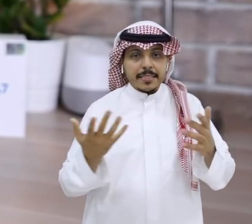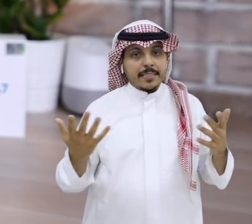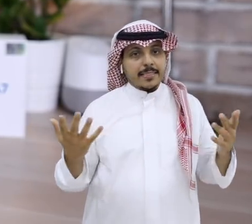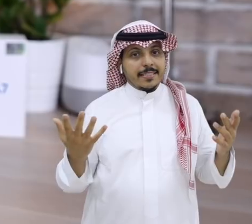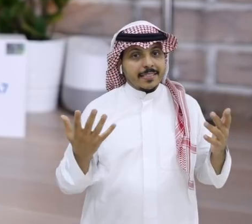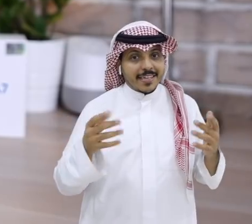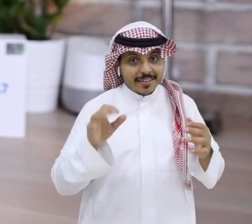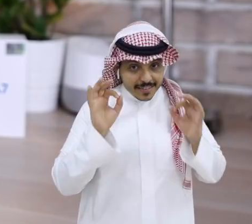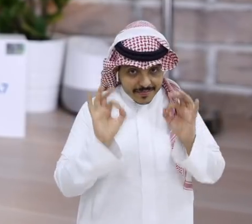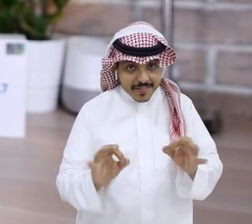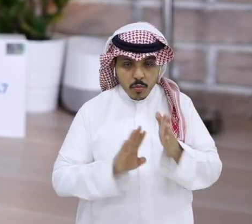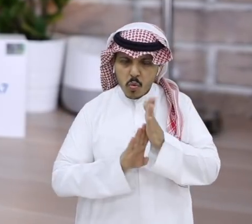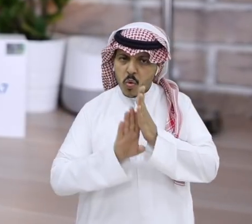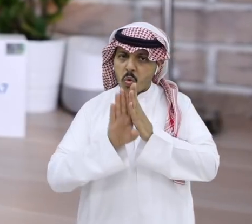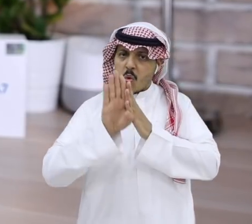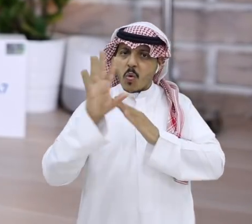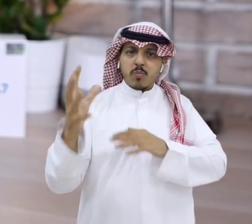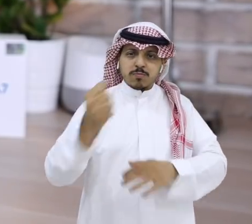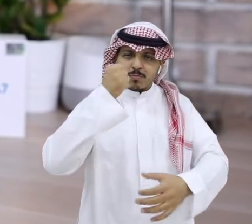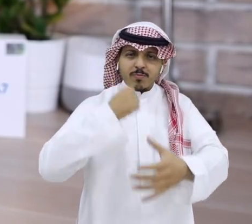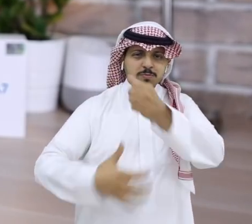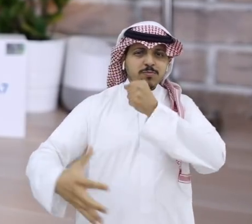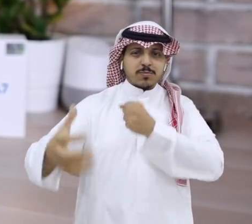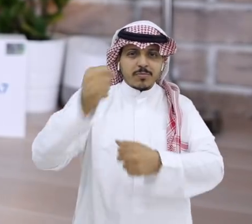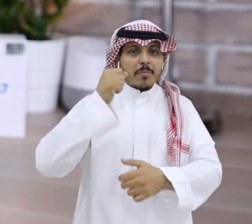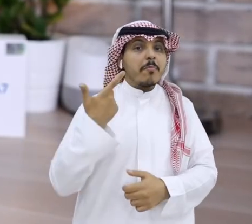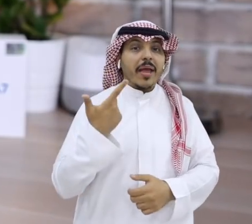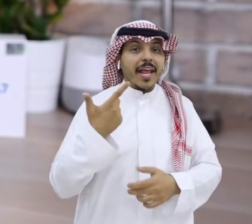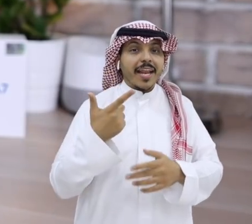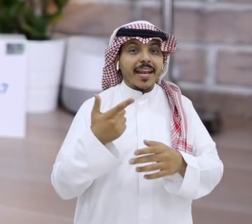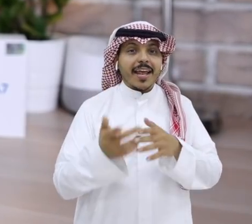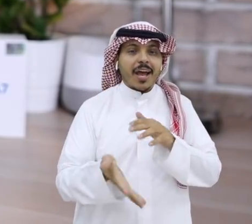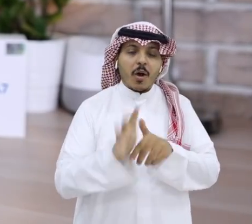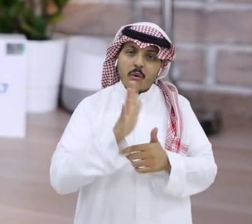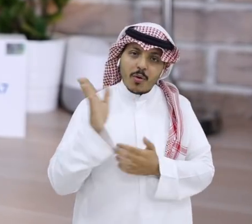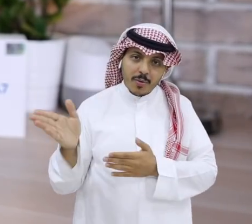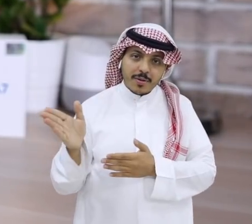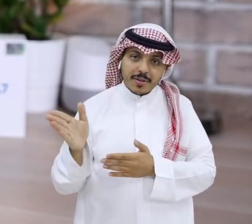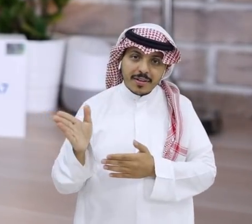Huawei has been winning this year.